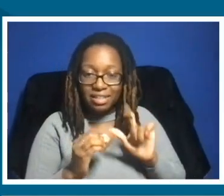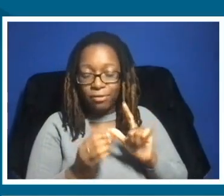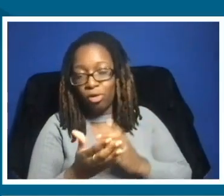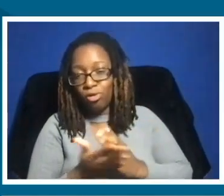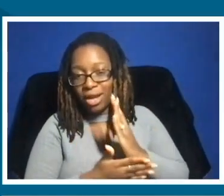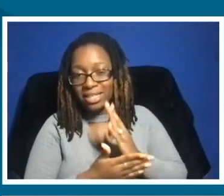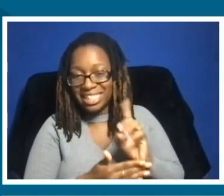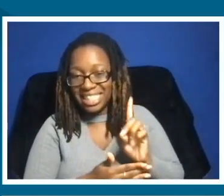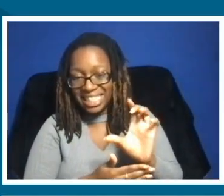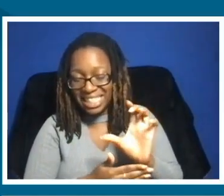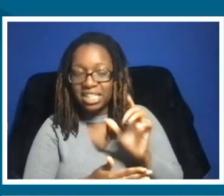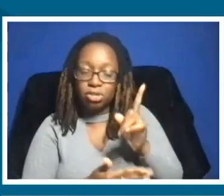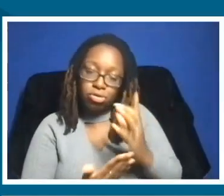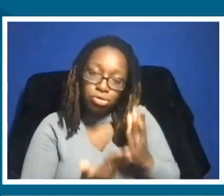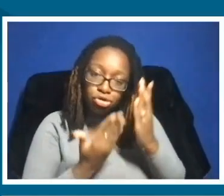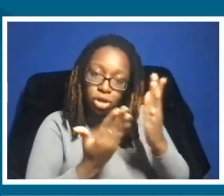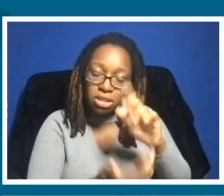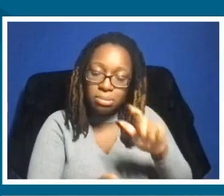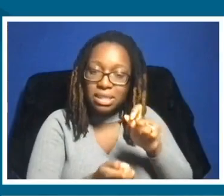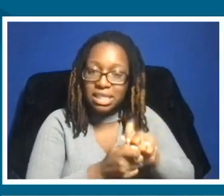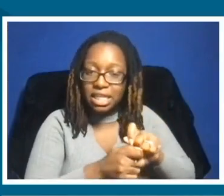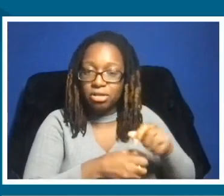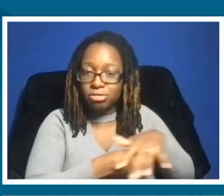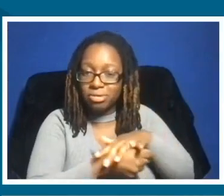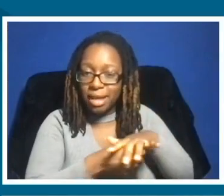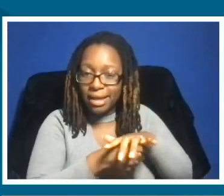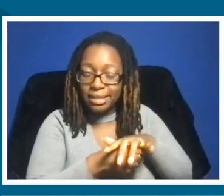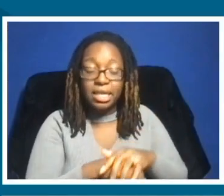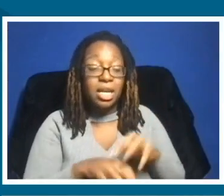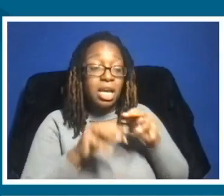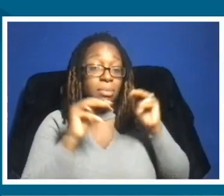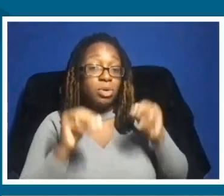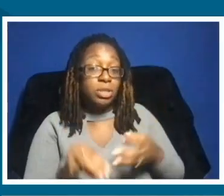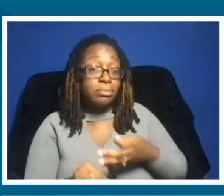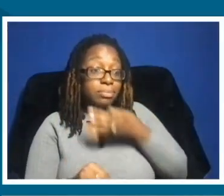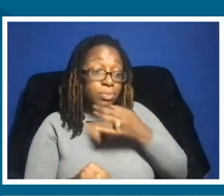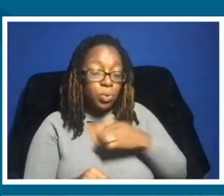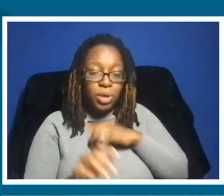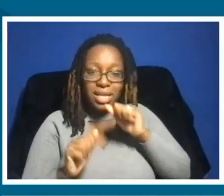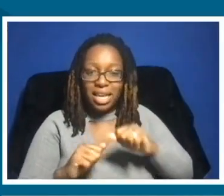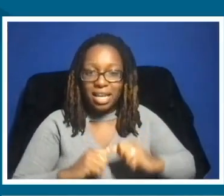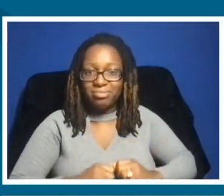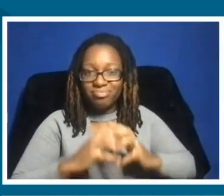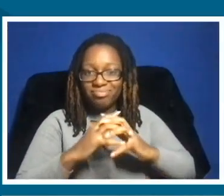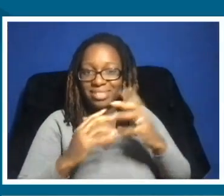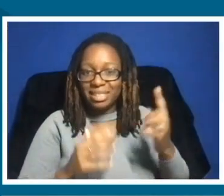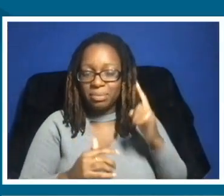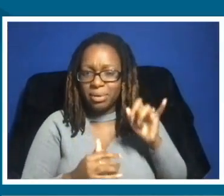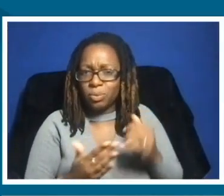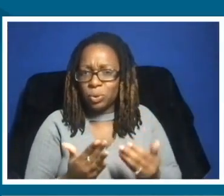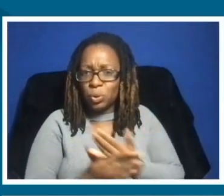site and then with the museum expertise we could put on something that was new